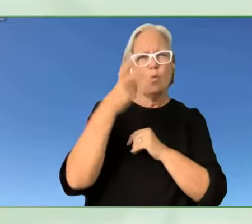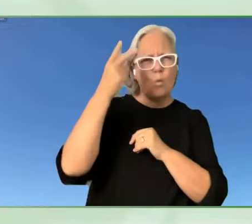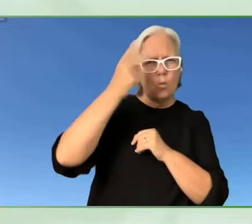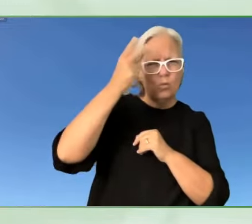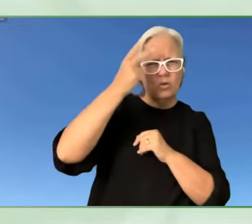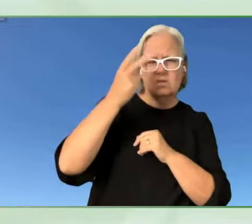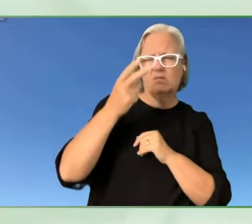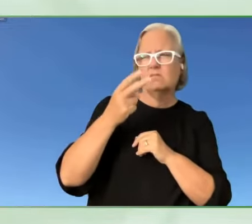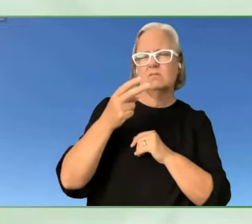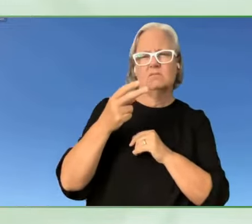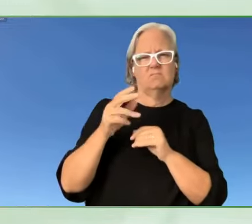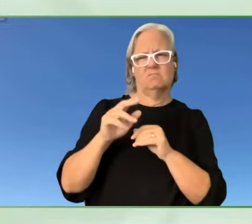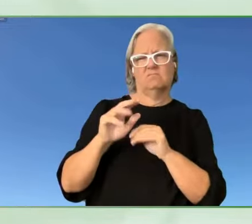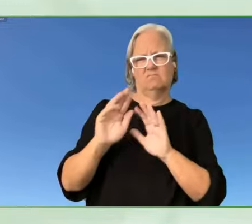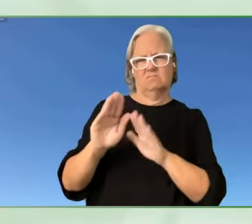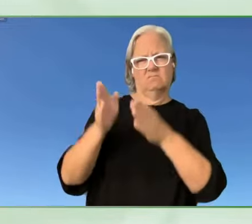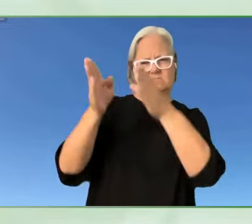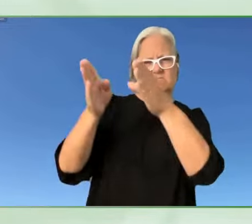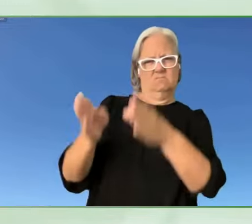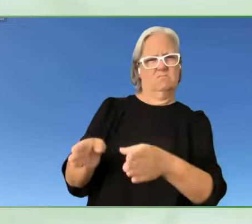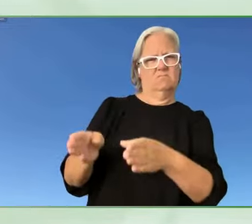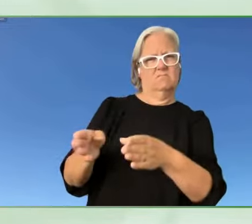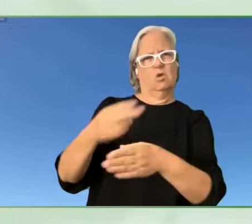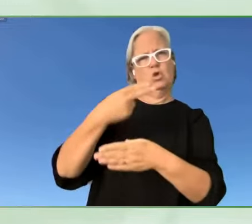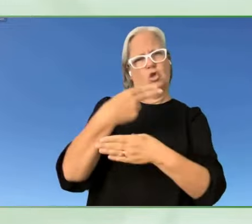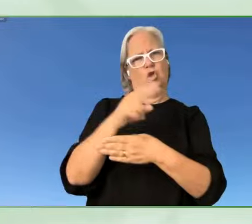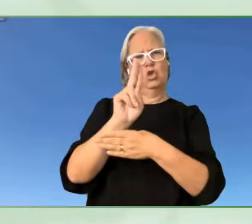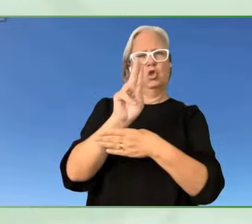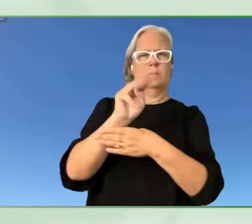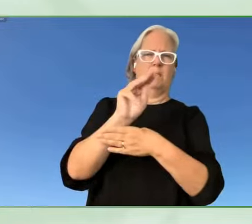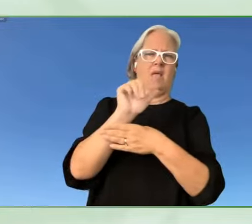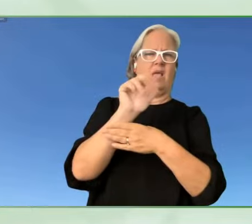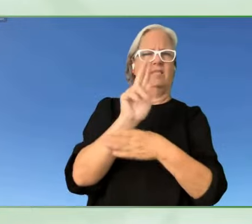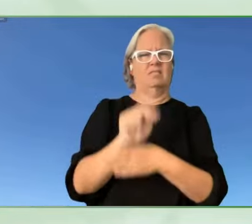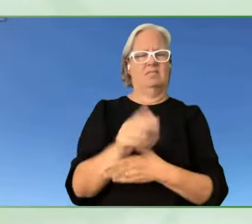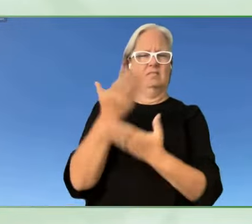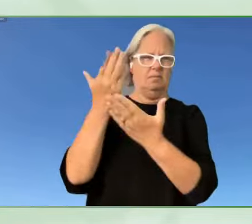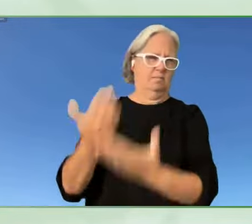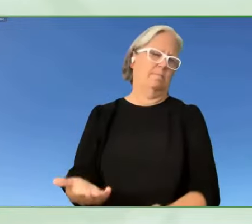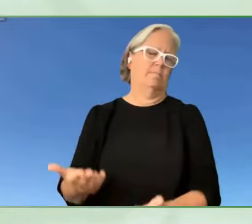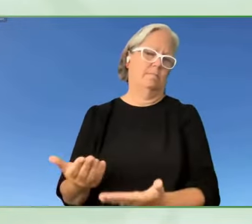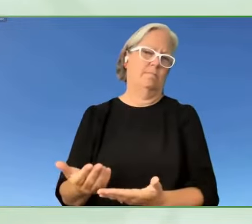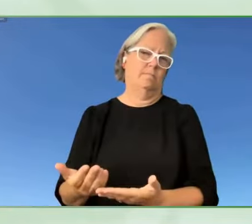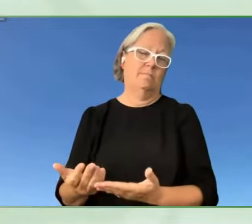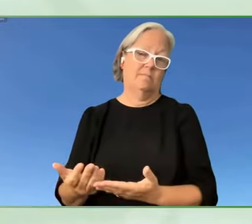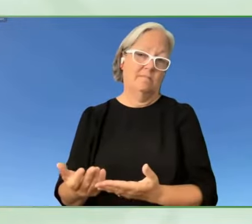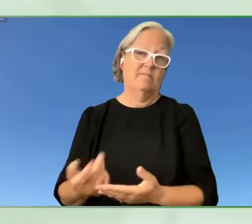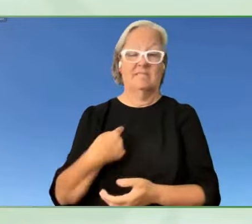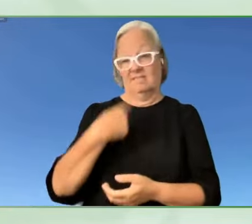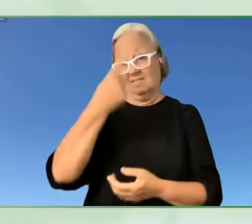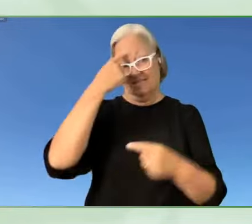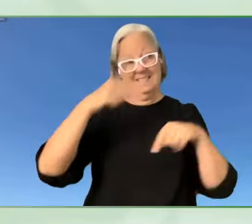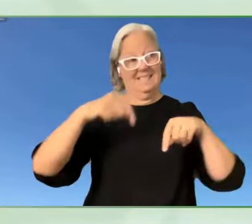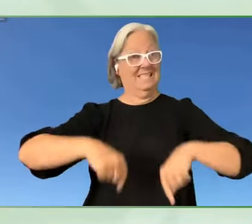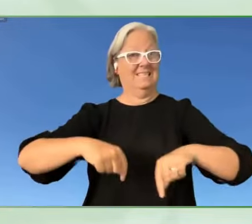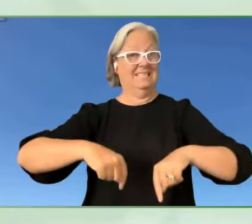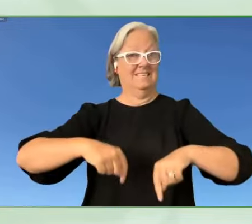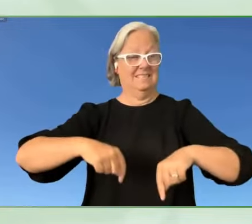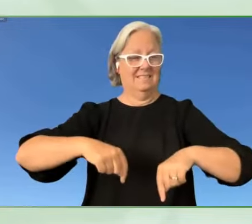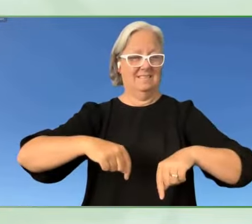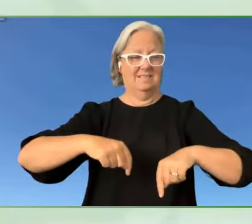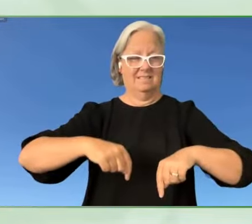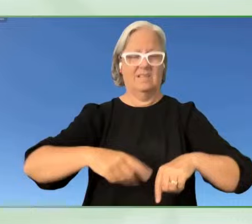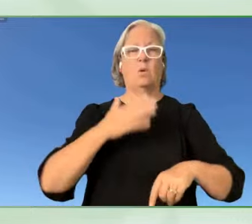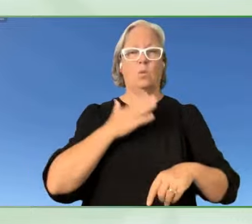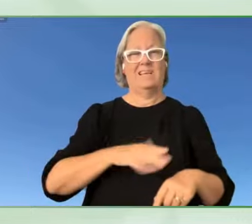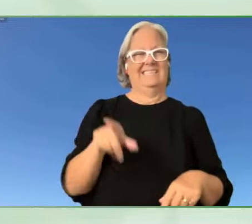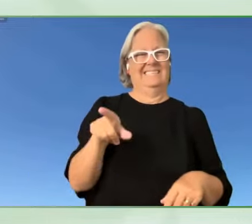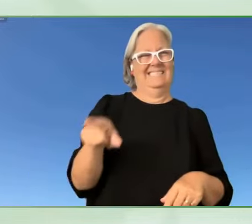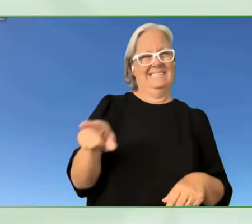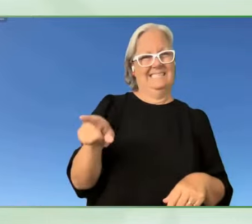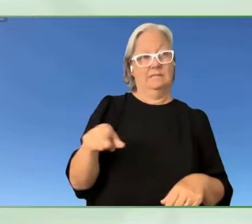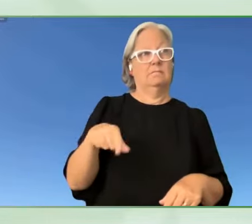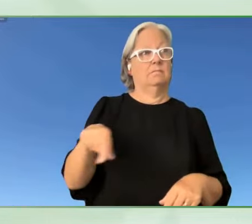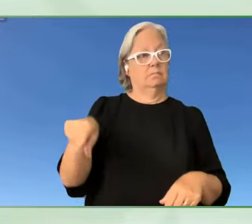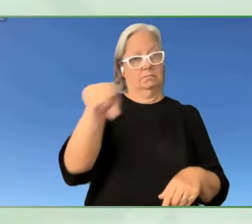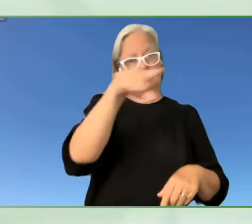We're starting this in and building awareness of the entire concept, right from not only